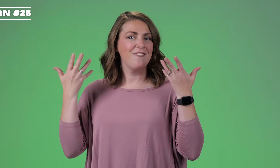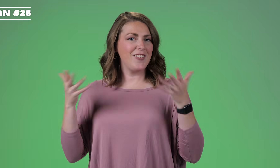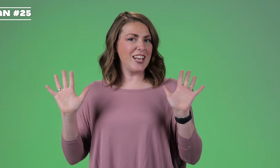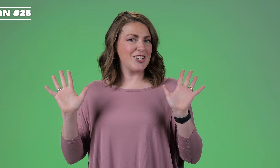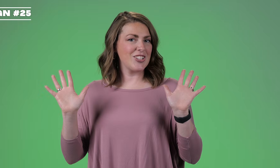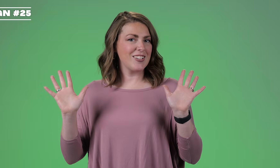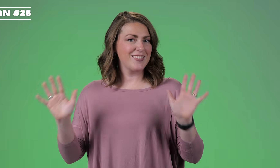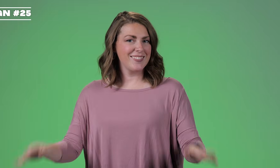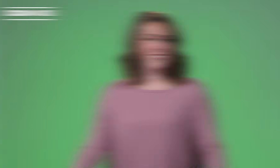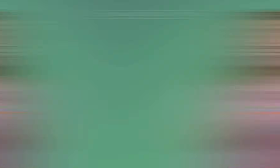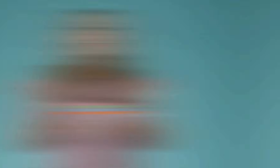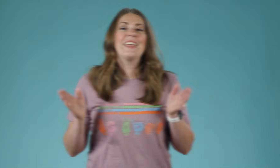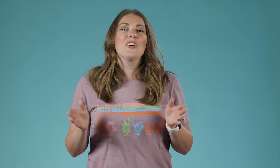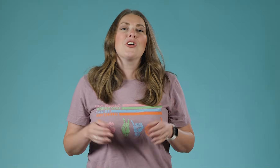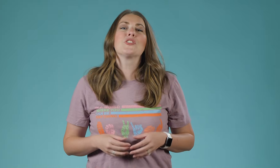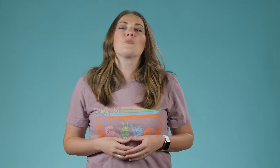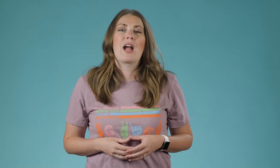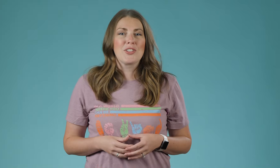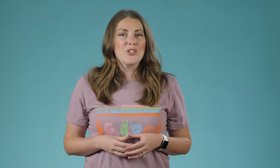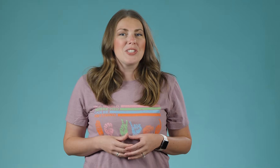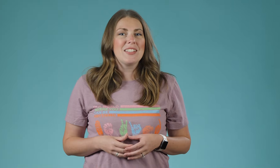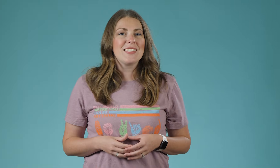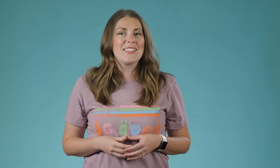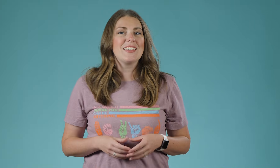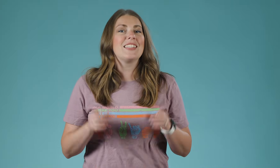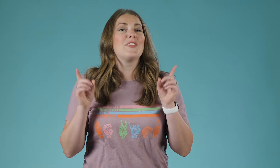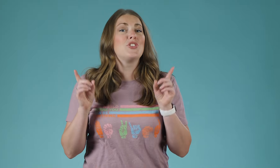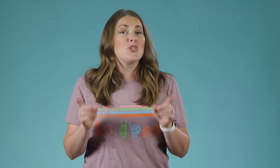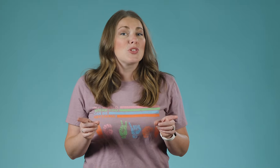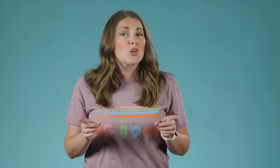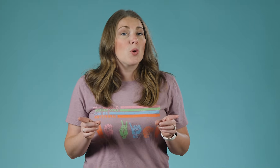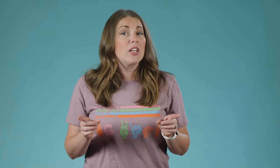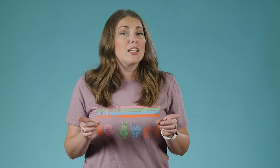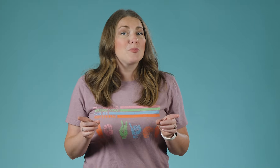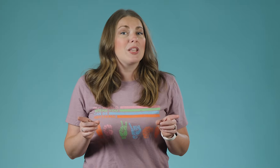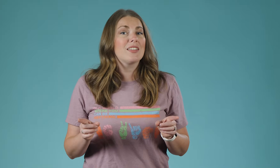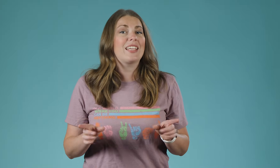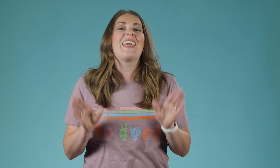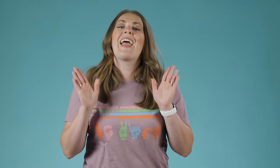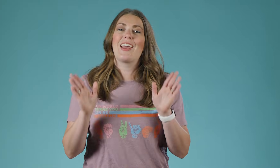fsshh. Here are some practical sentences if students are working independently and are